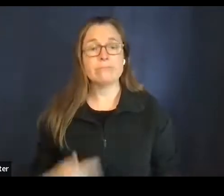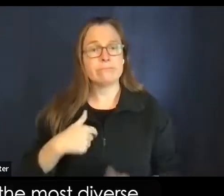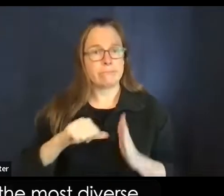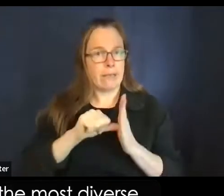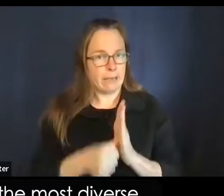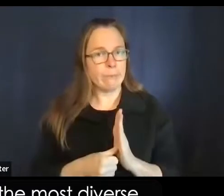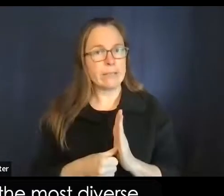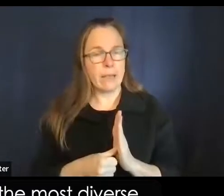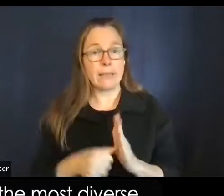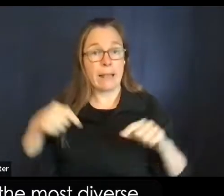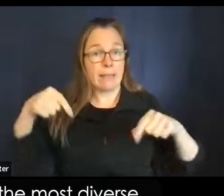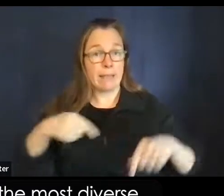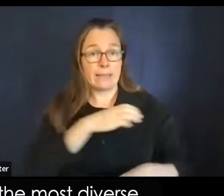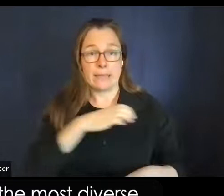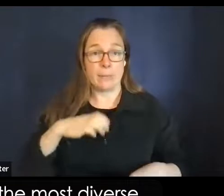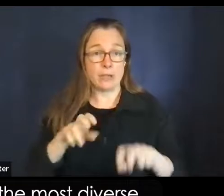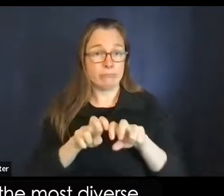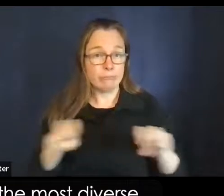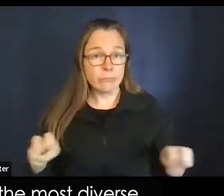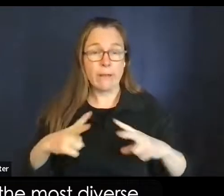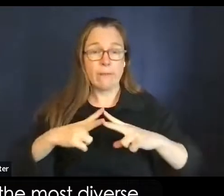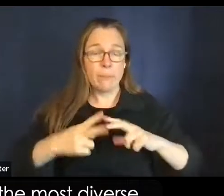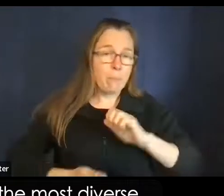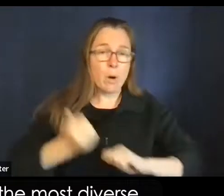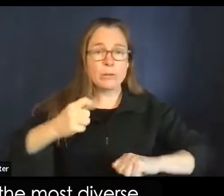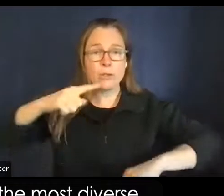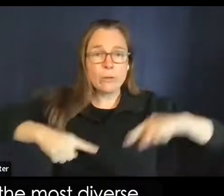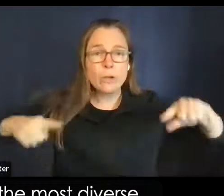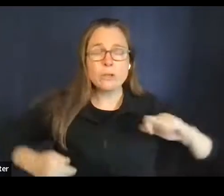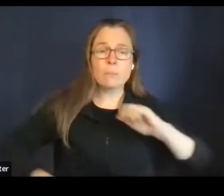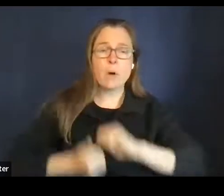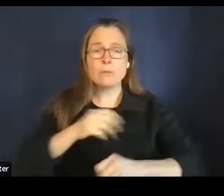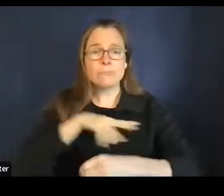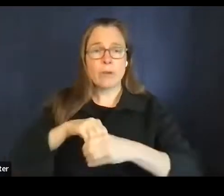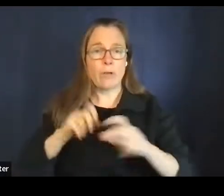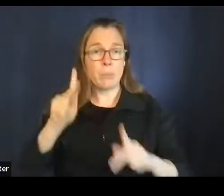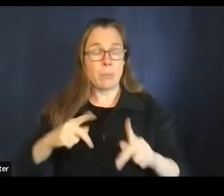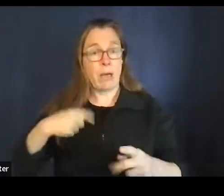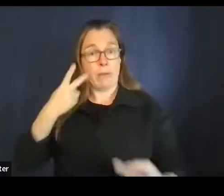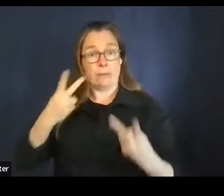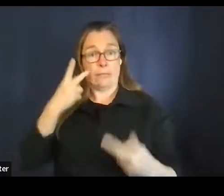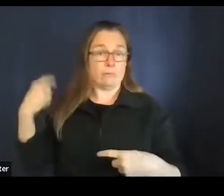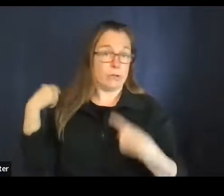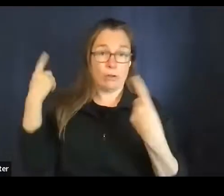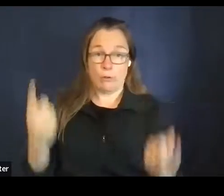This commission has been the most diverse and engaged group of people That I’ve ever witnessed do anything in Portland before.